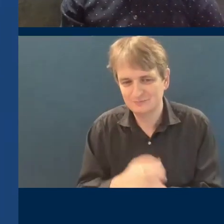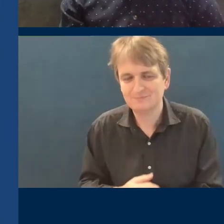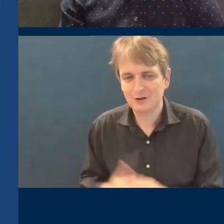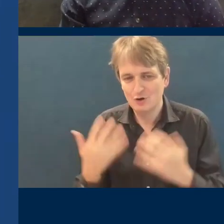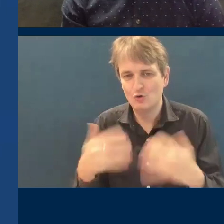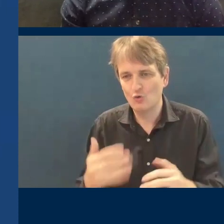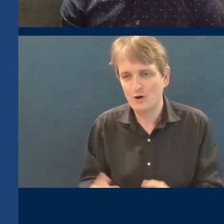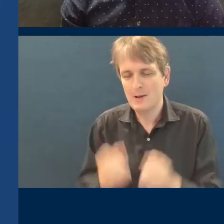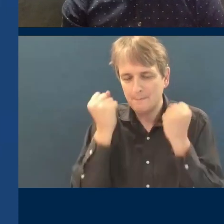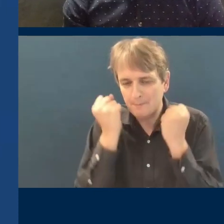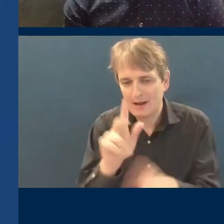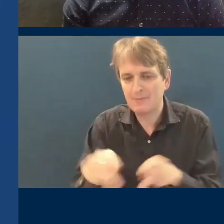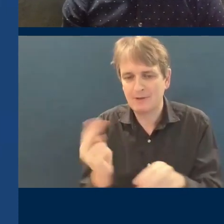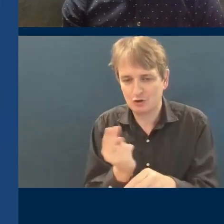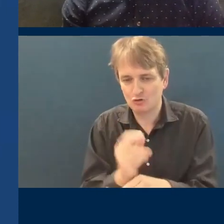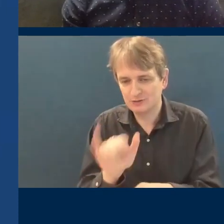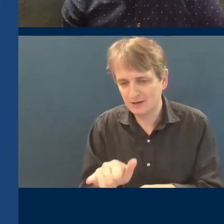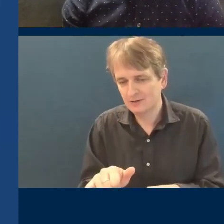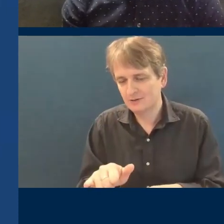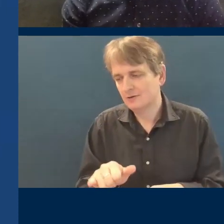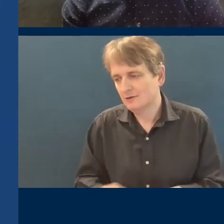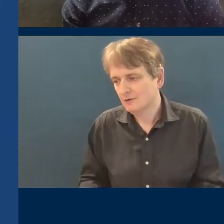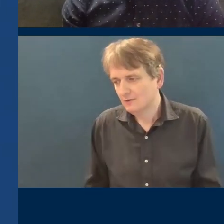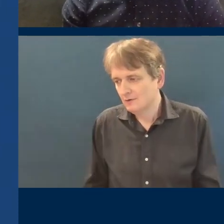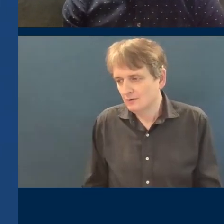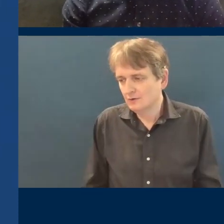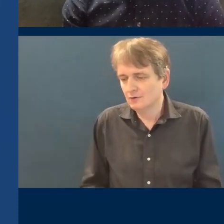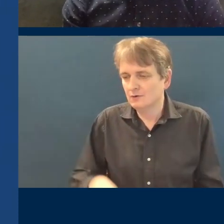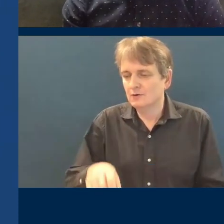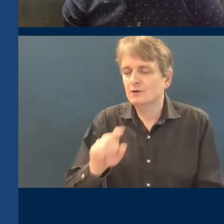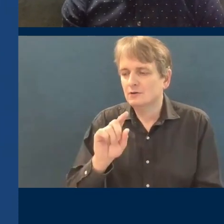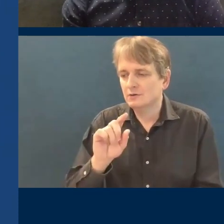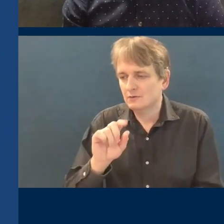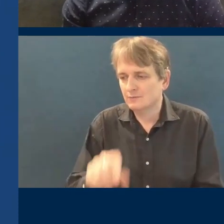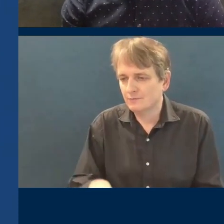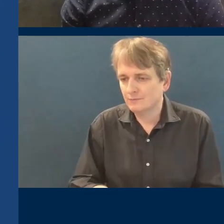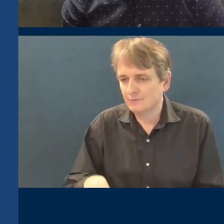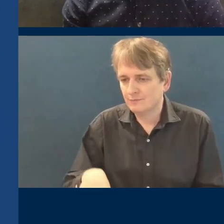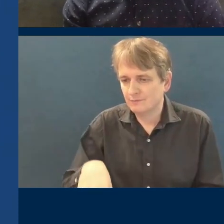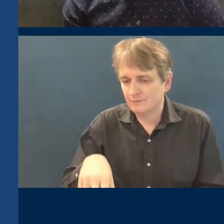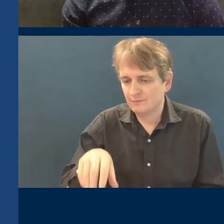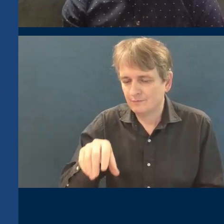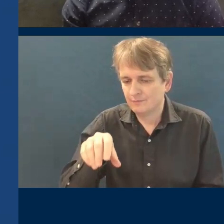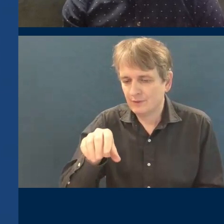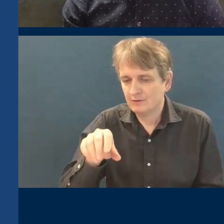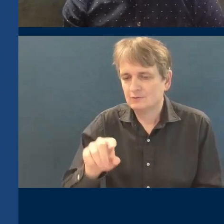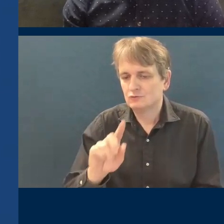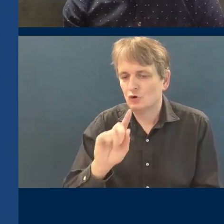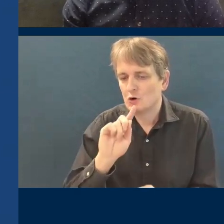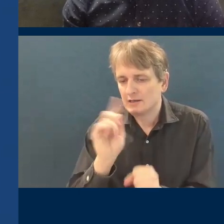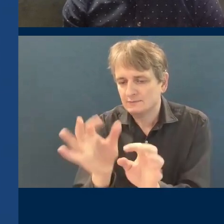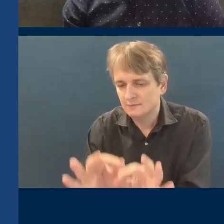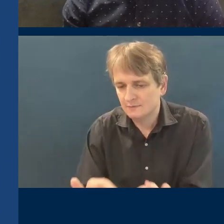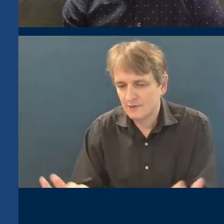Ones that are good for improving and clarifying spoken language. So there are lots of assisted living devices that can be used.